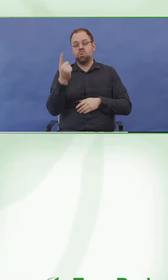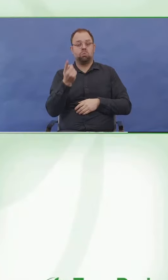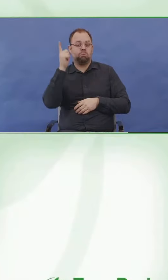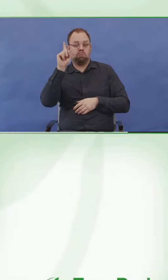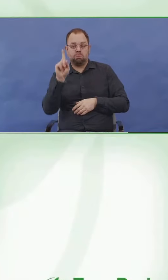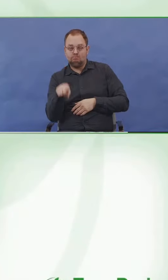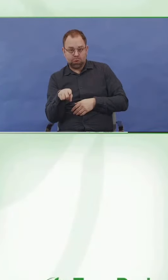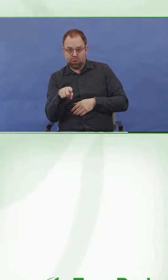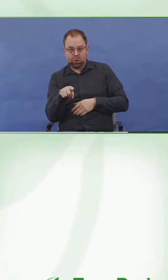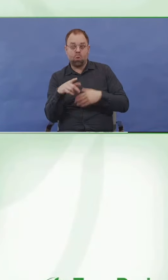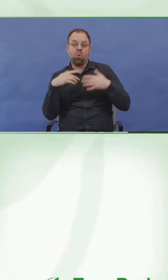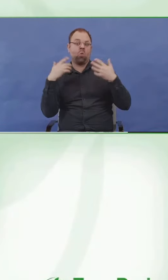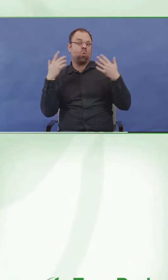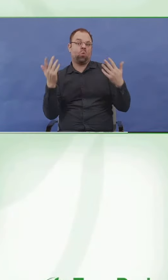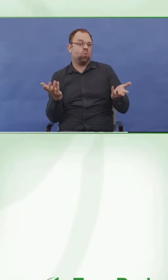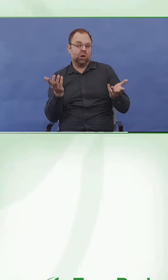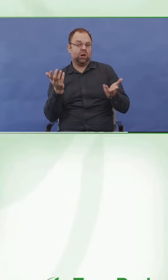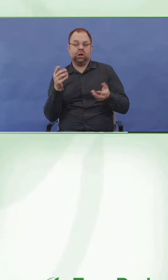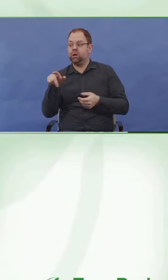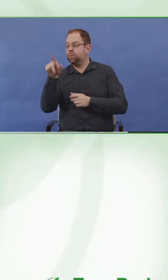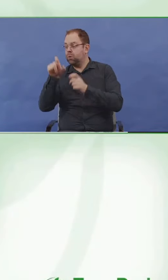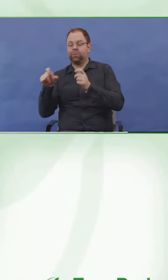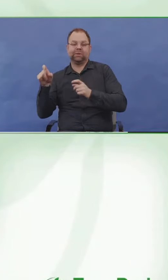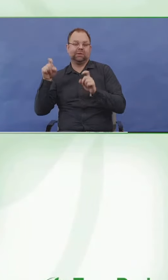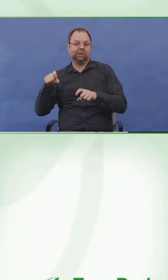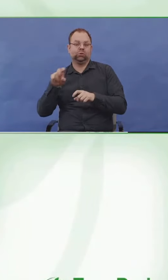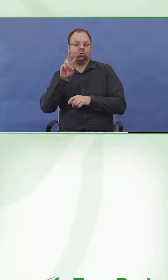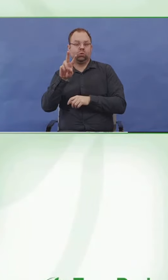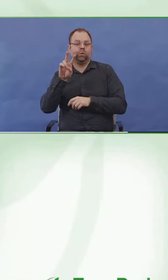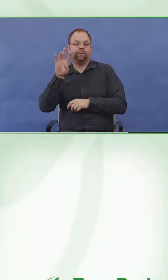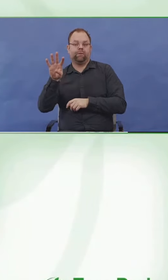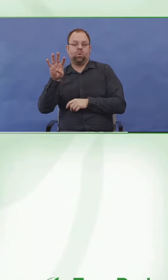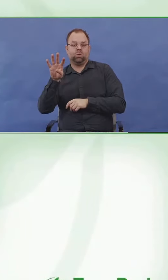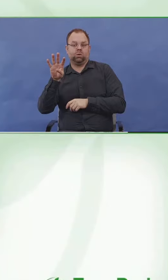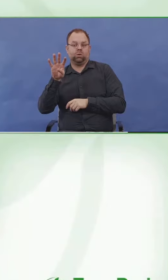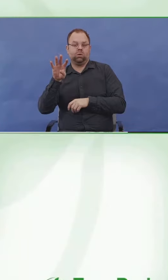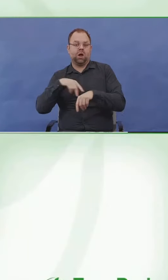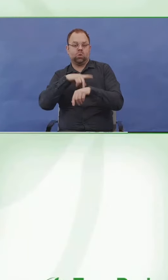disability with more psychiatric problems on top.